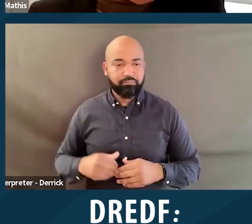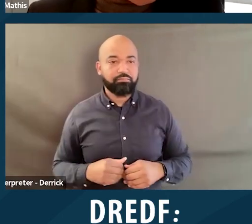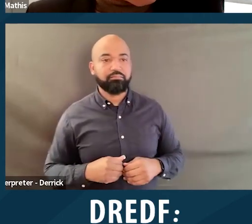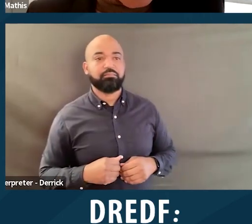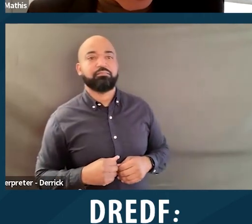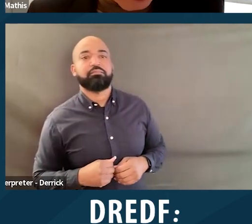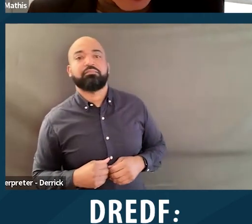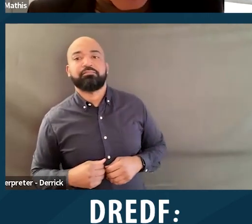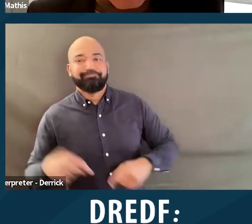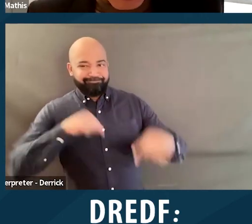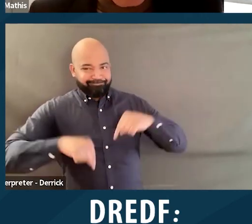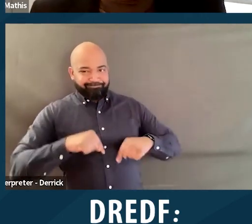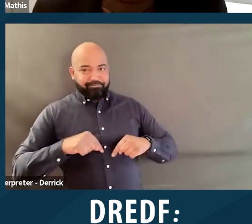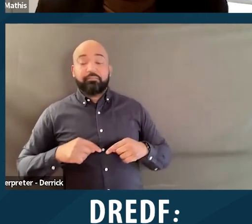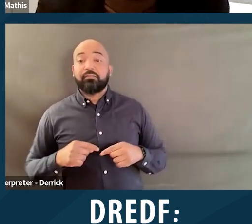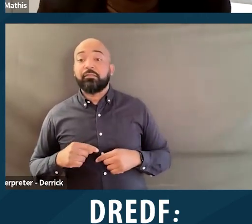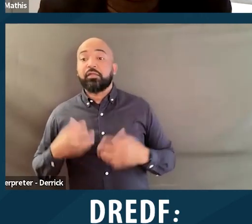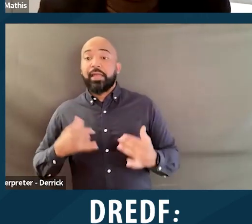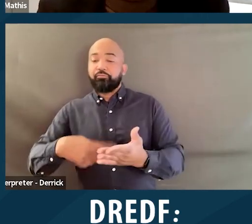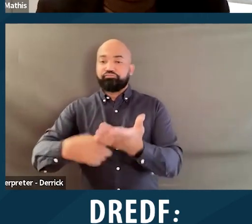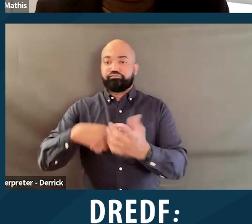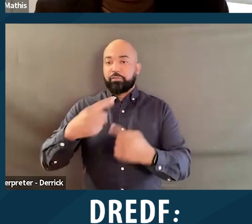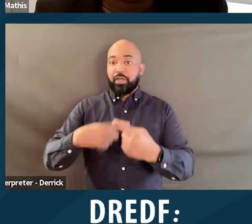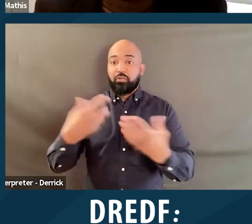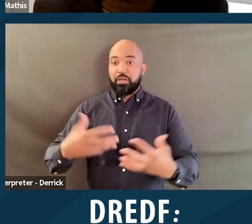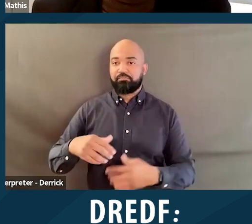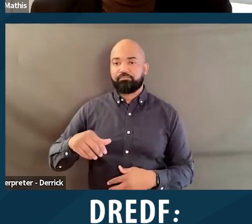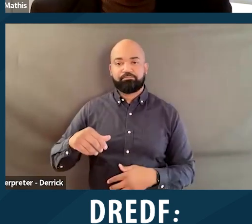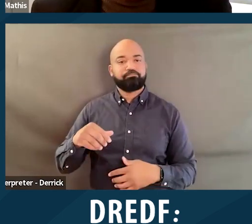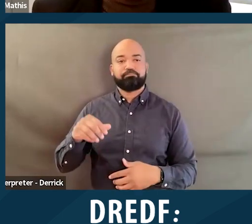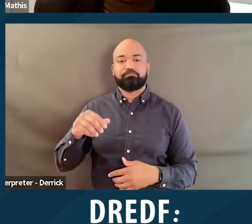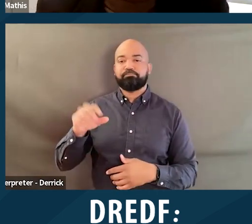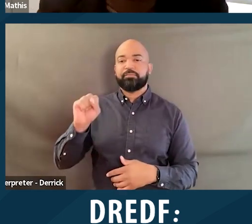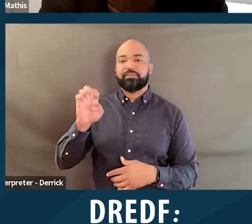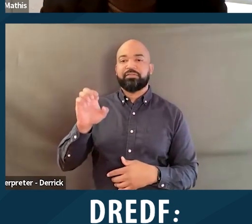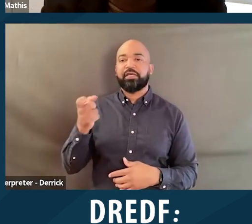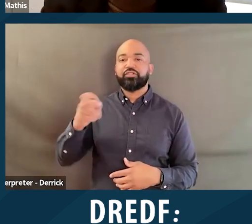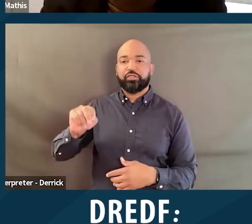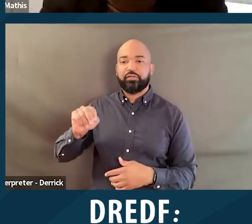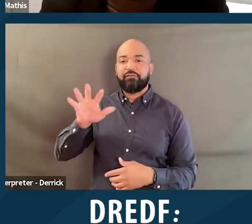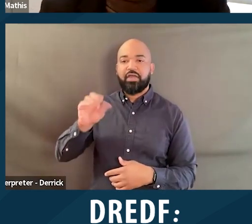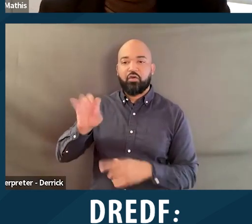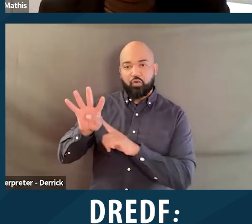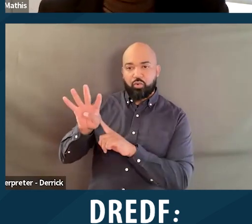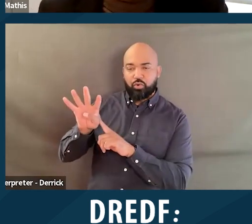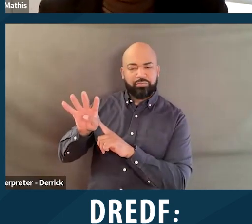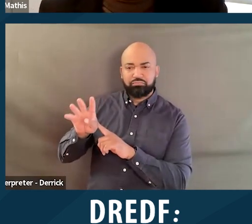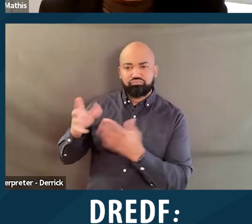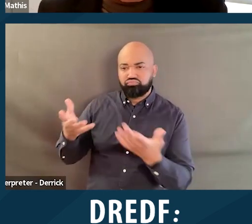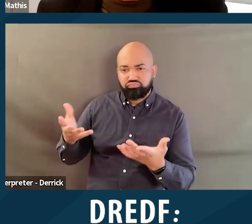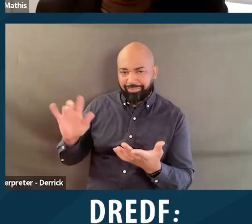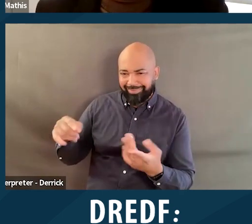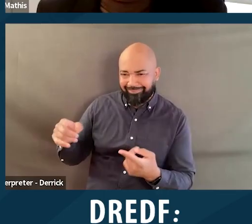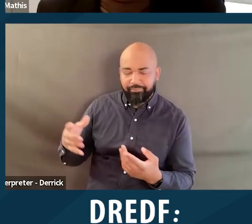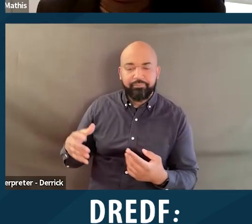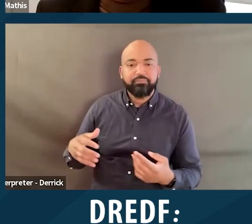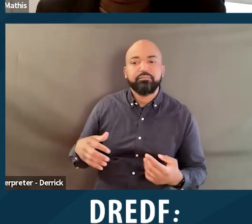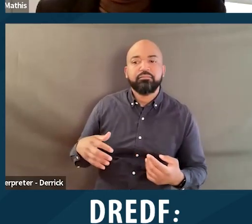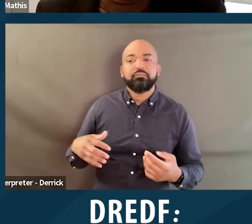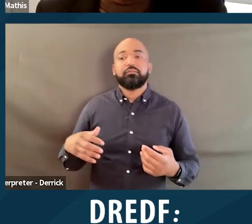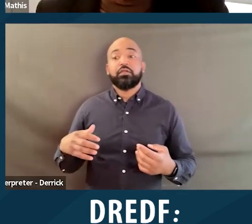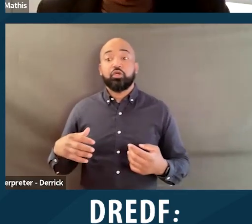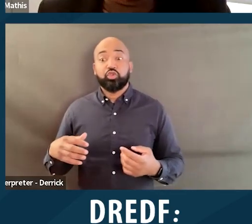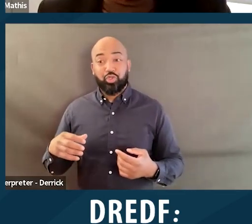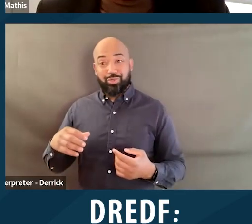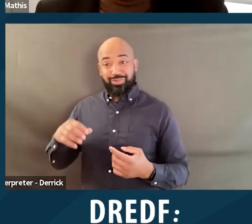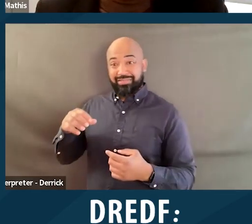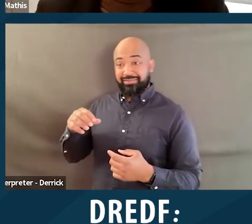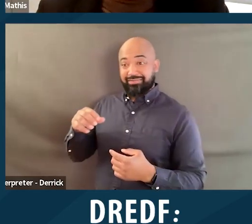So, let us back up a little bit to explain the basics of Section 504. Section 504,